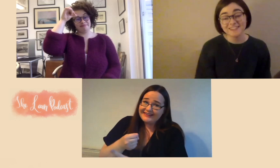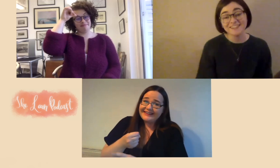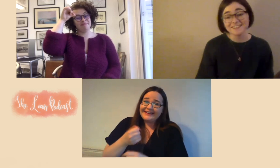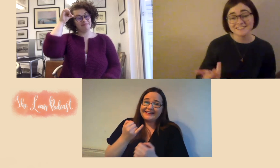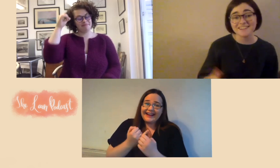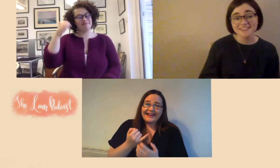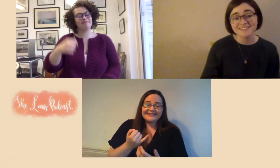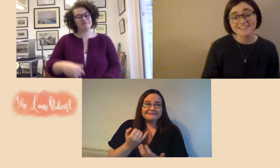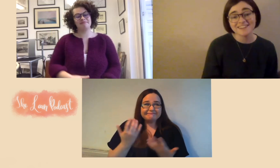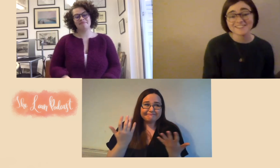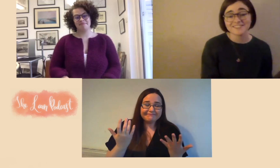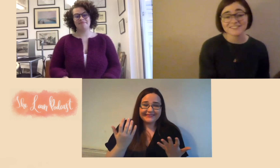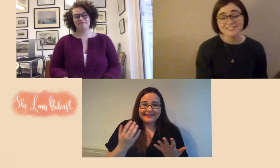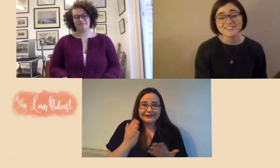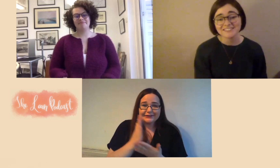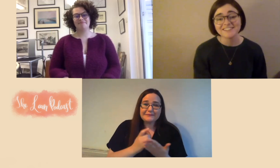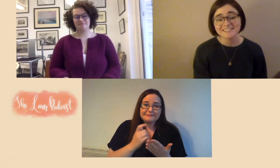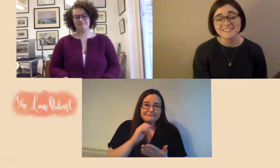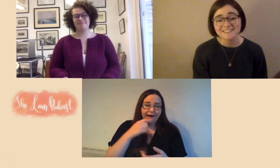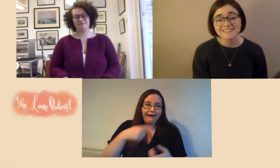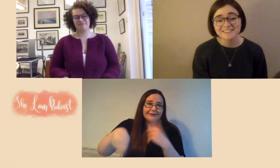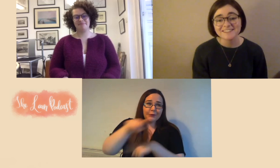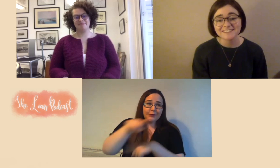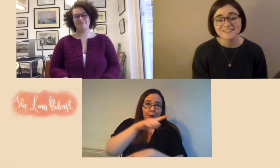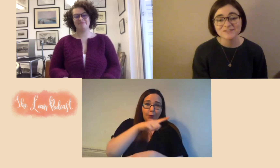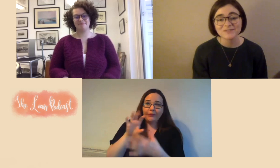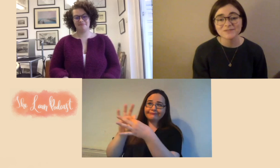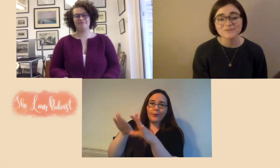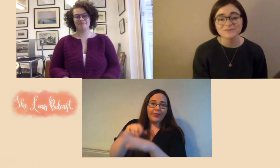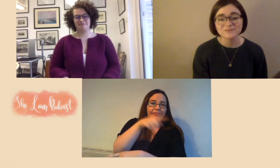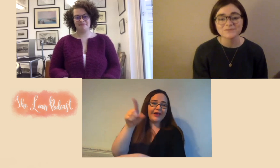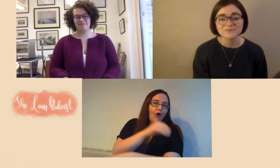And I suppose just people aren't aware of how to use interpreters online.